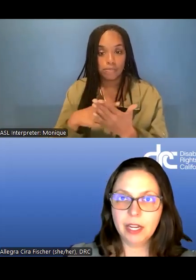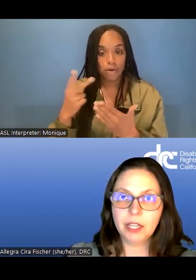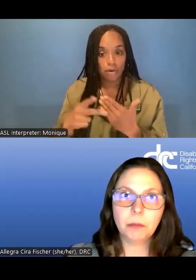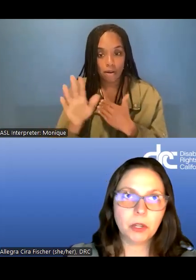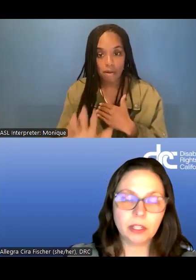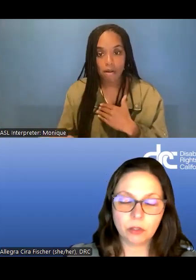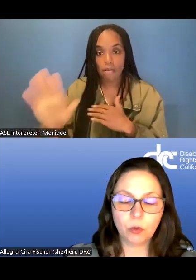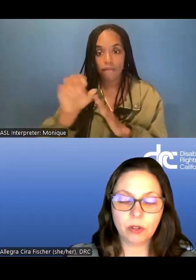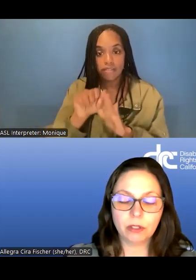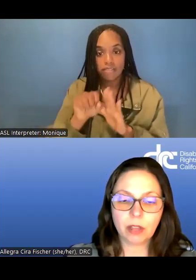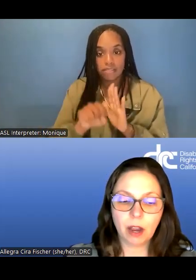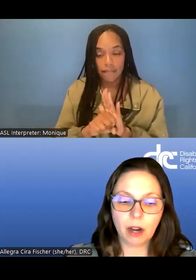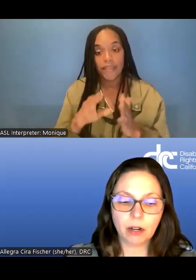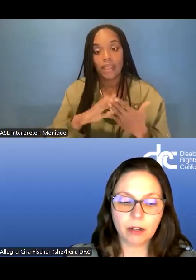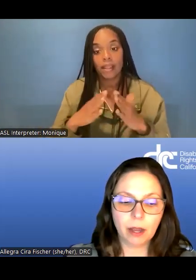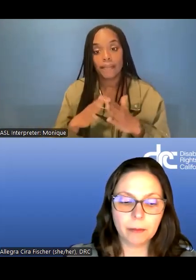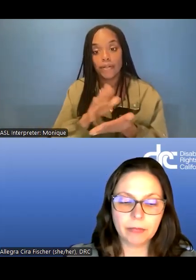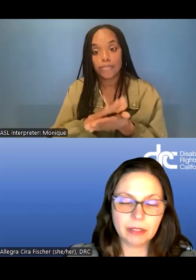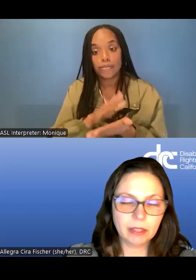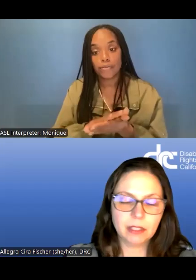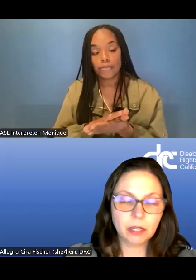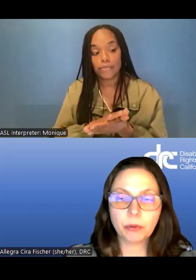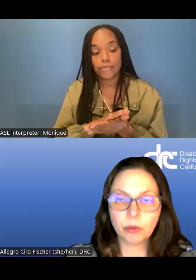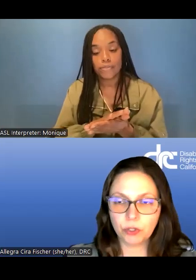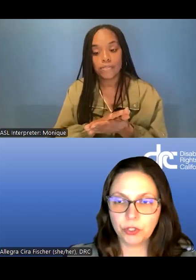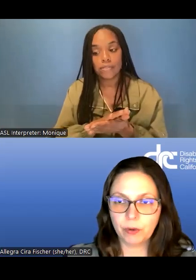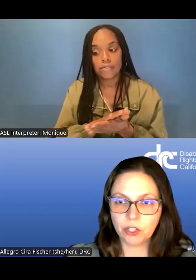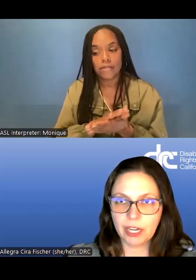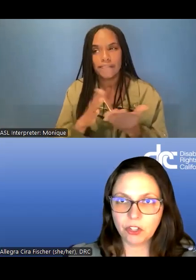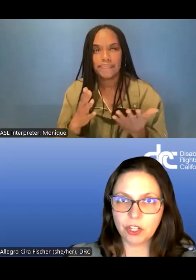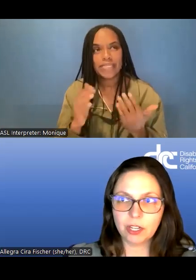Community schools are, it's an approach to education